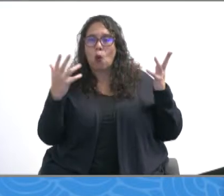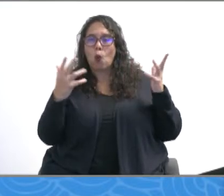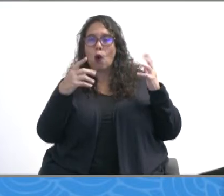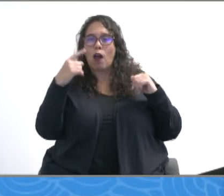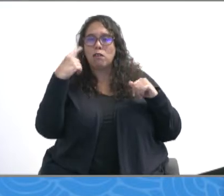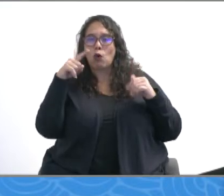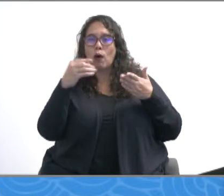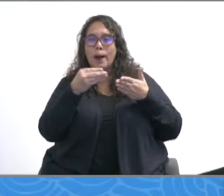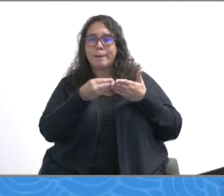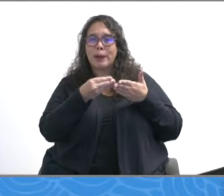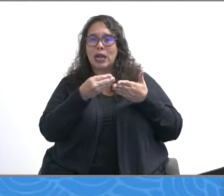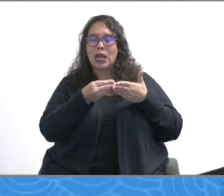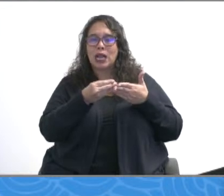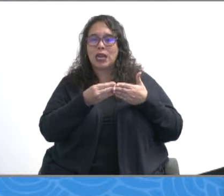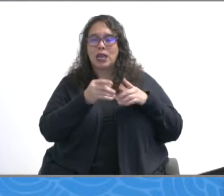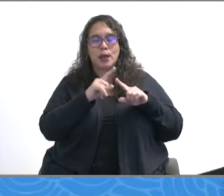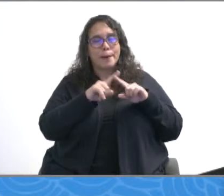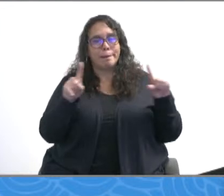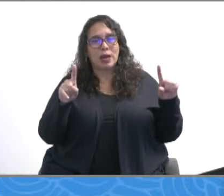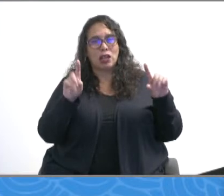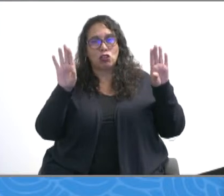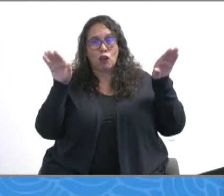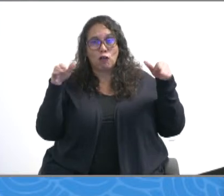but the focus of our whole budget